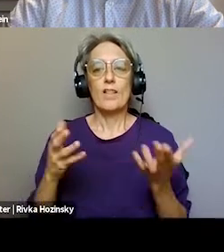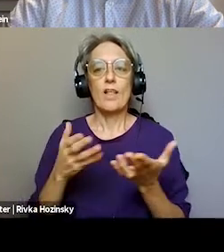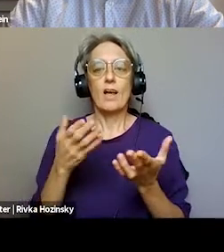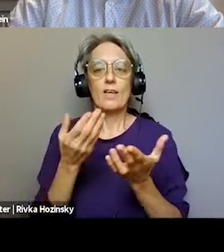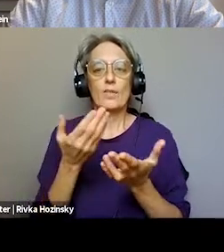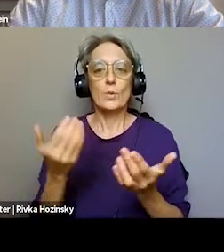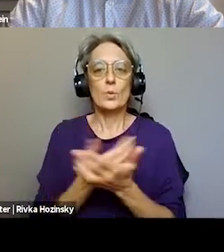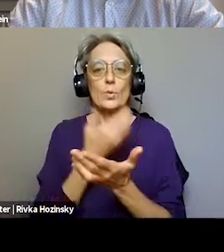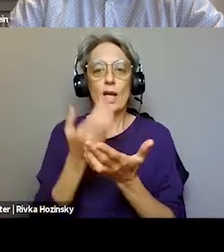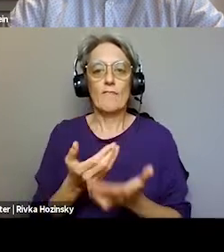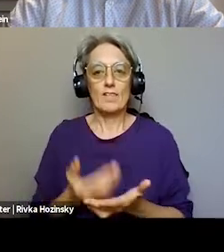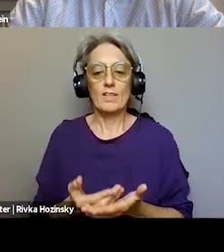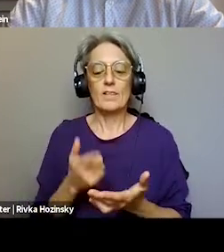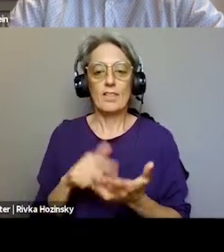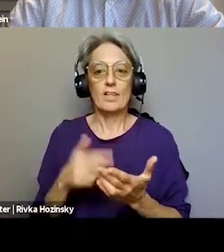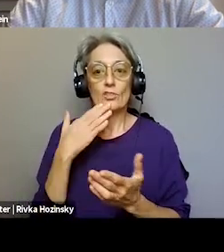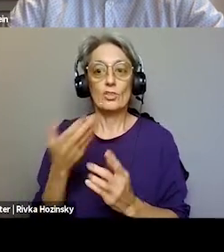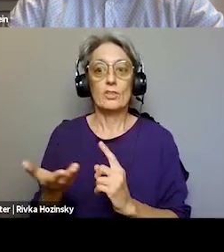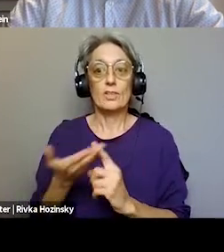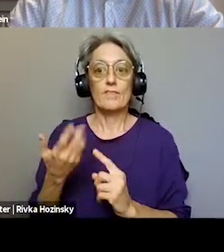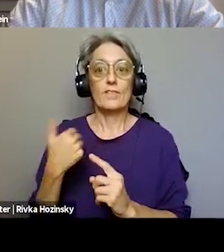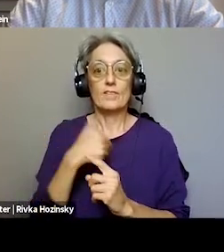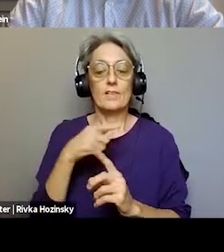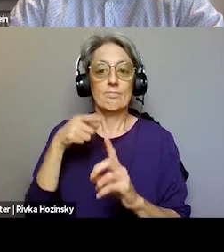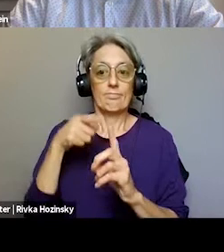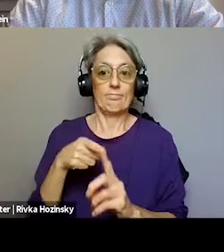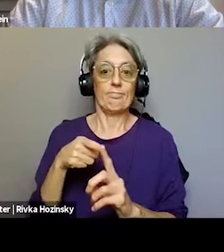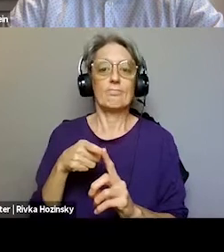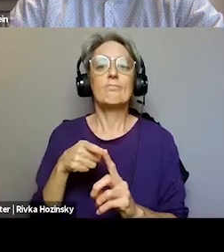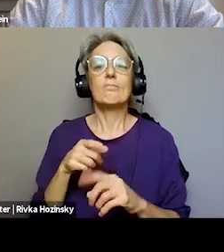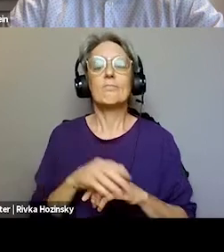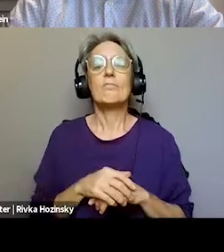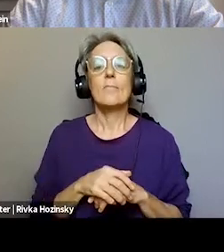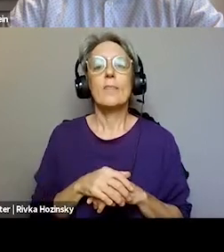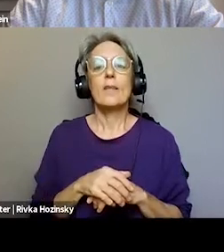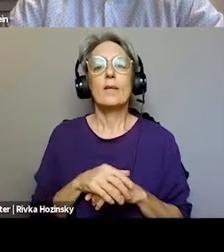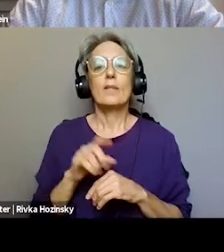evidence starting with Dr. Eric Rubenstein’s presentation on prenatal care and antenatal health